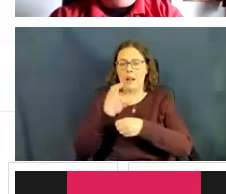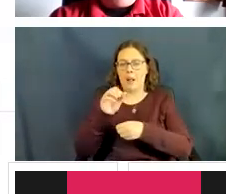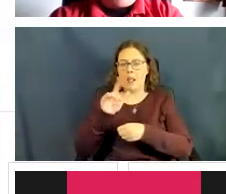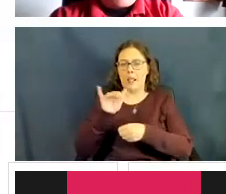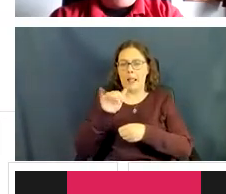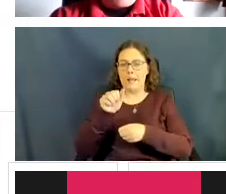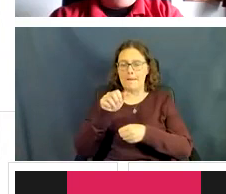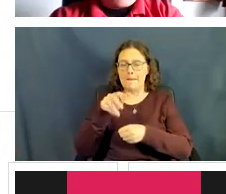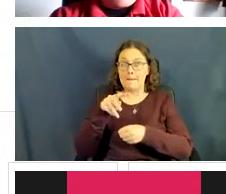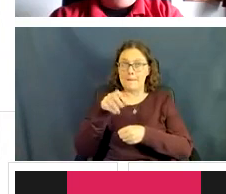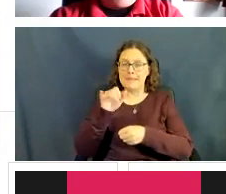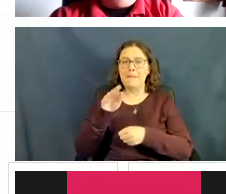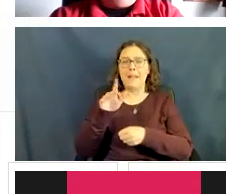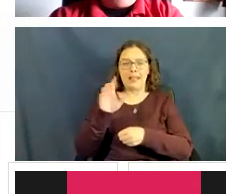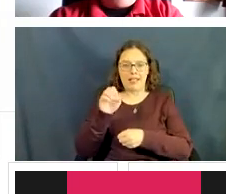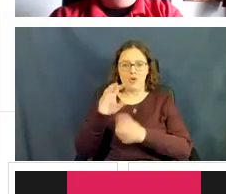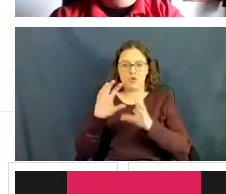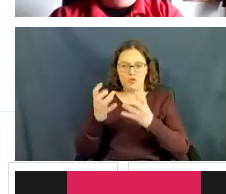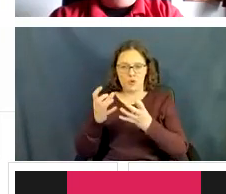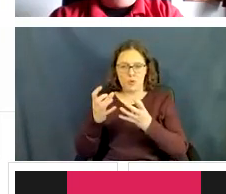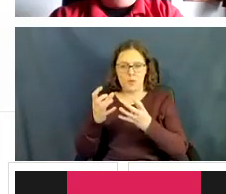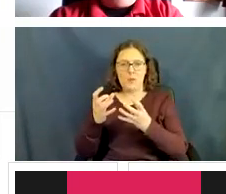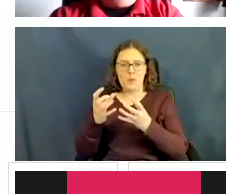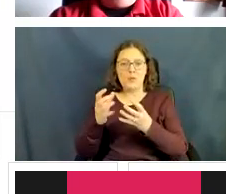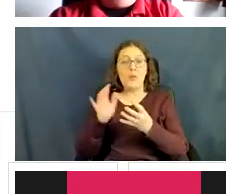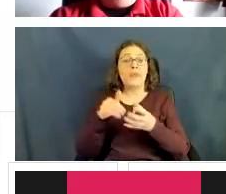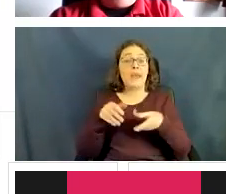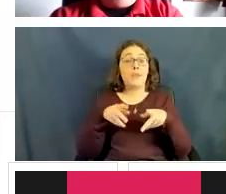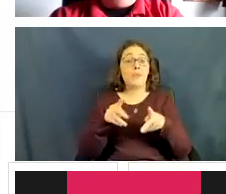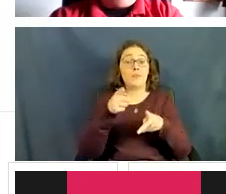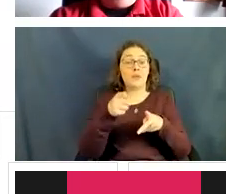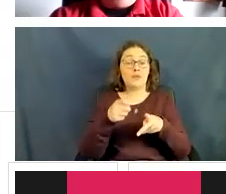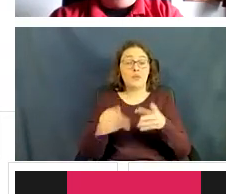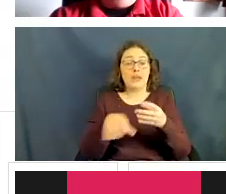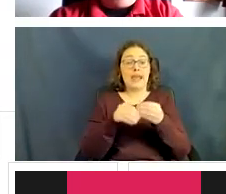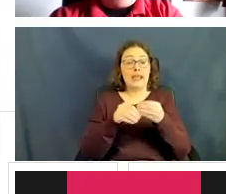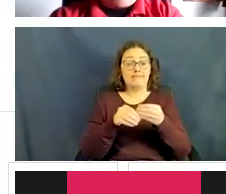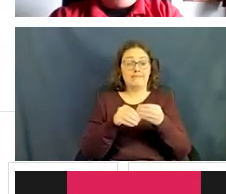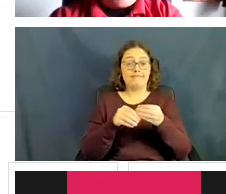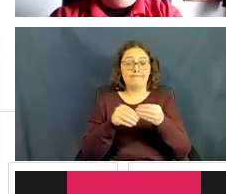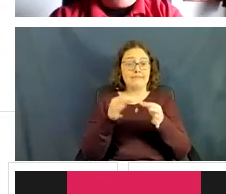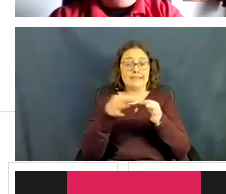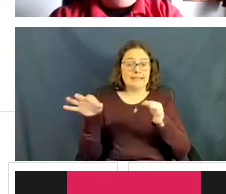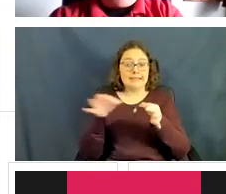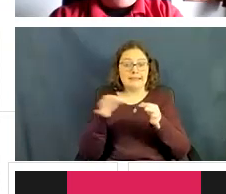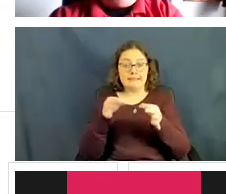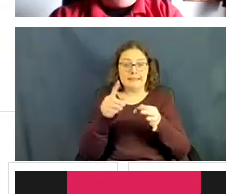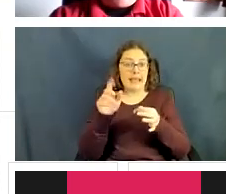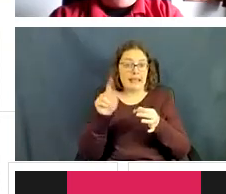have you open up those examples that we shared. All right. Let me see where we are at.